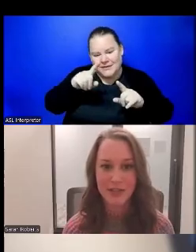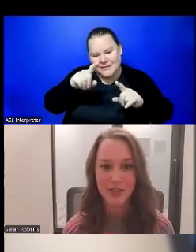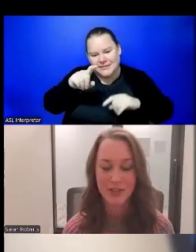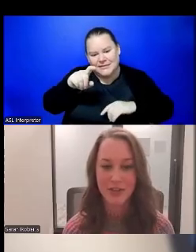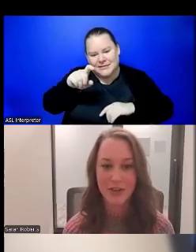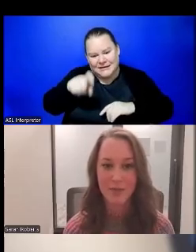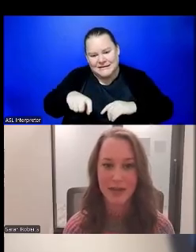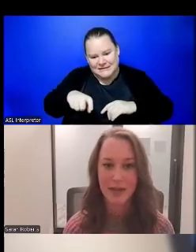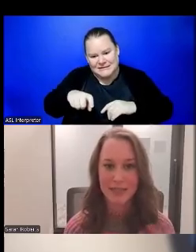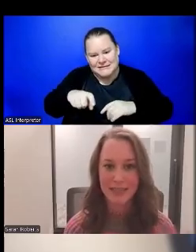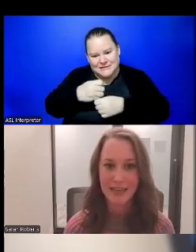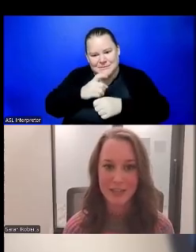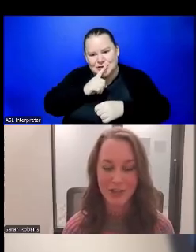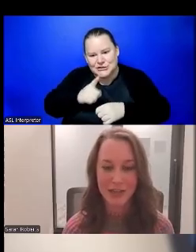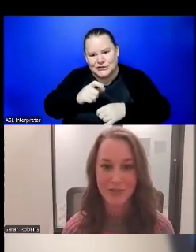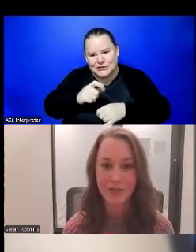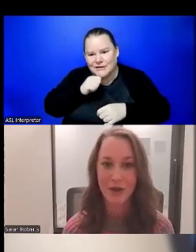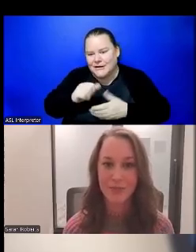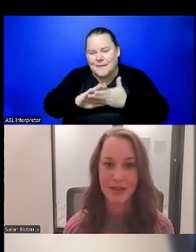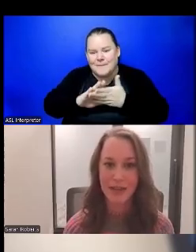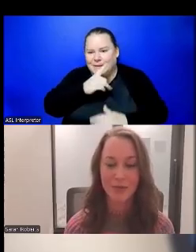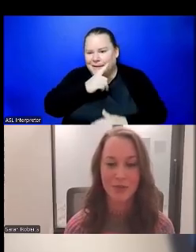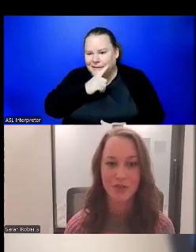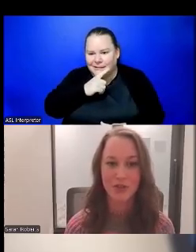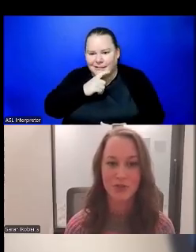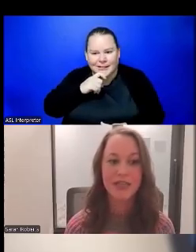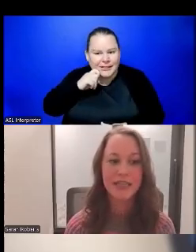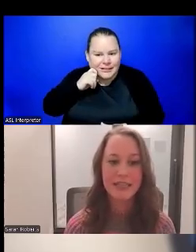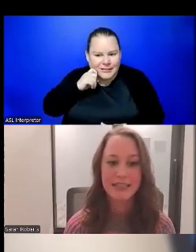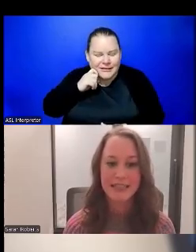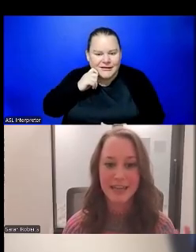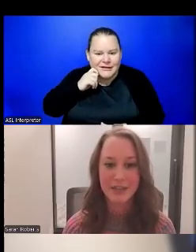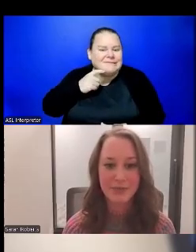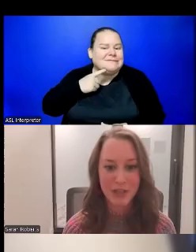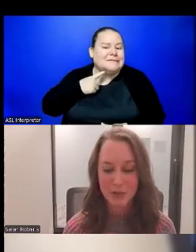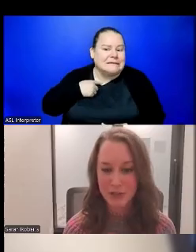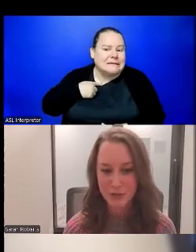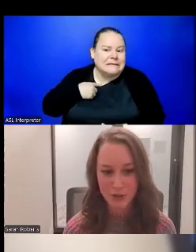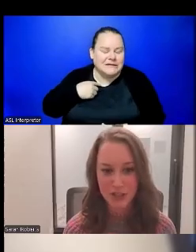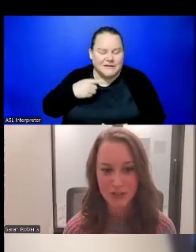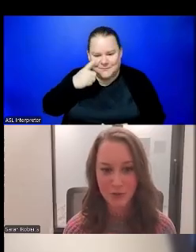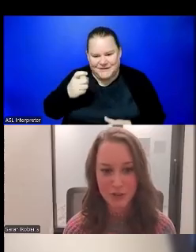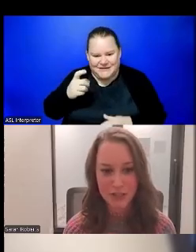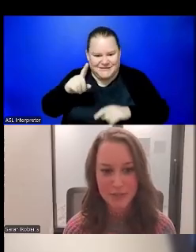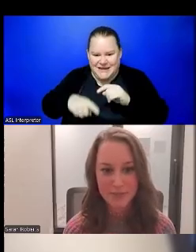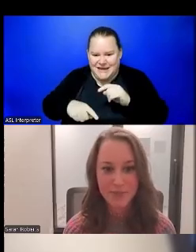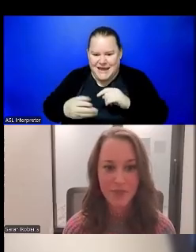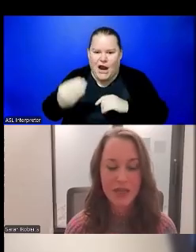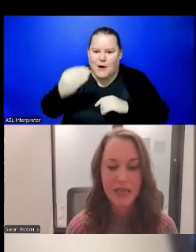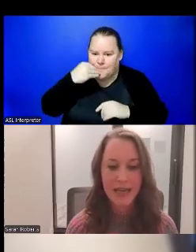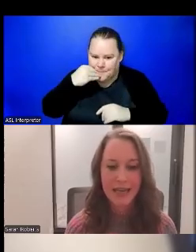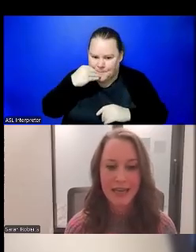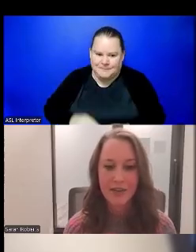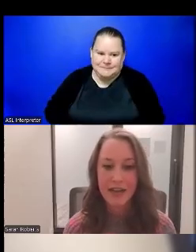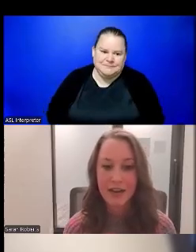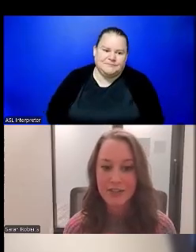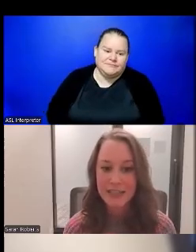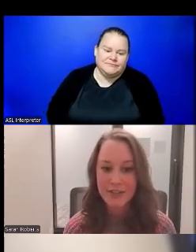to make sure they're not becoming dehydrated from not being able to take liquid nutrition orally. It allows the